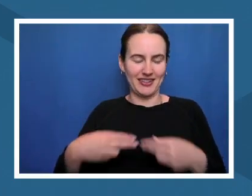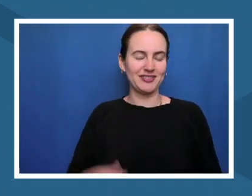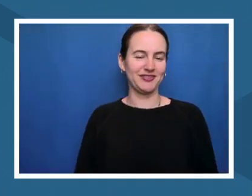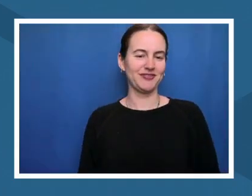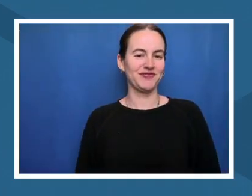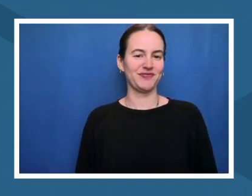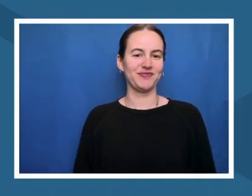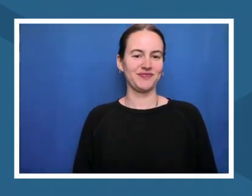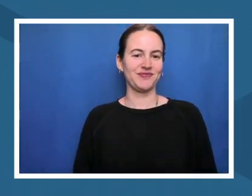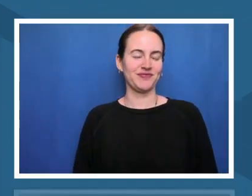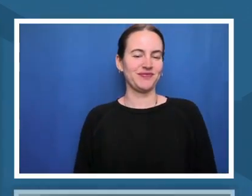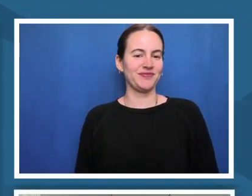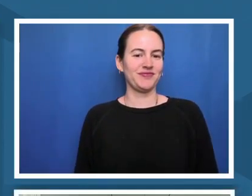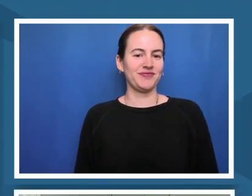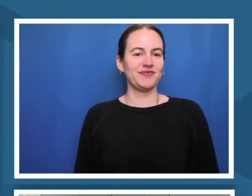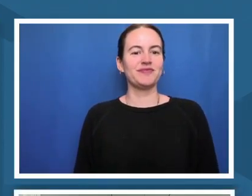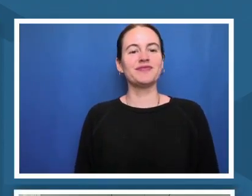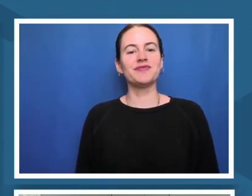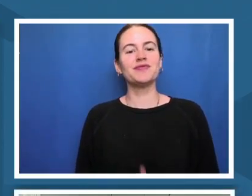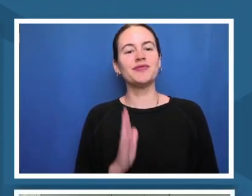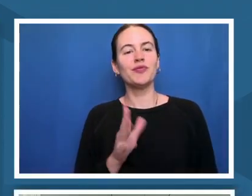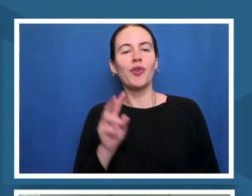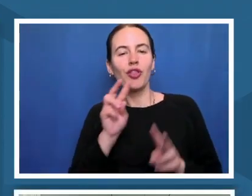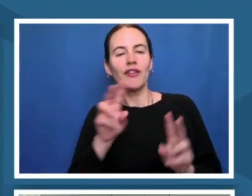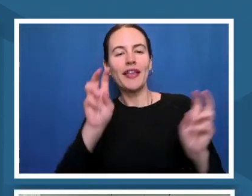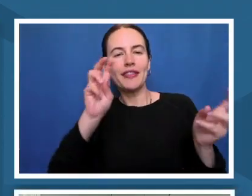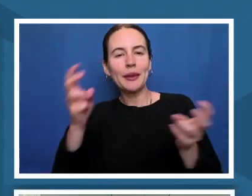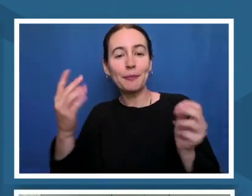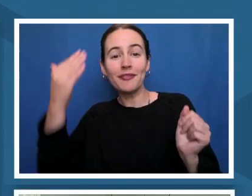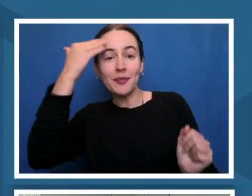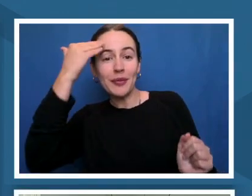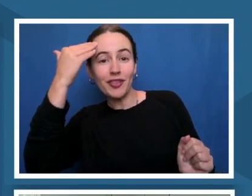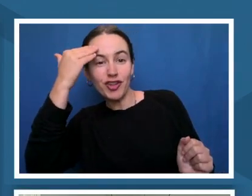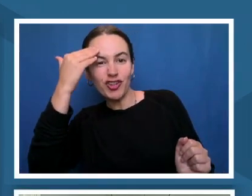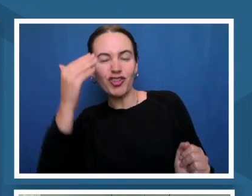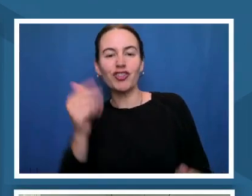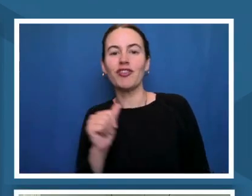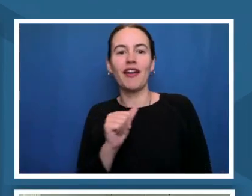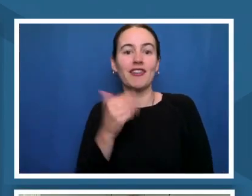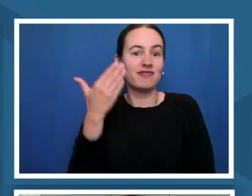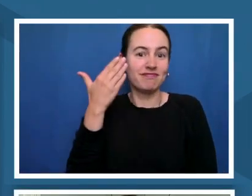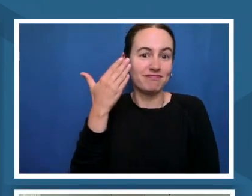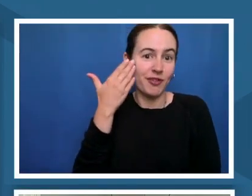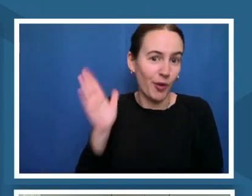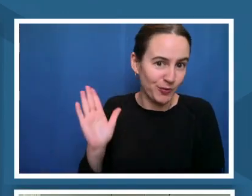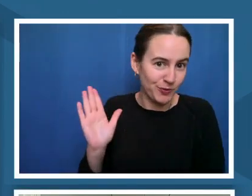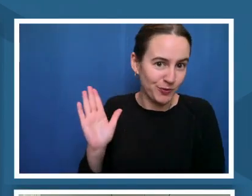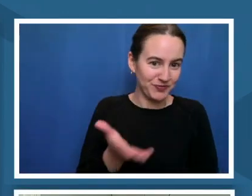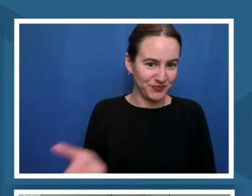this theme of familiar and unfamiliar